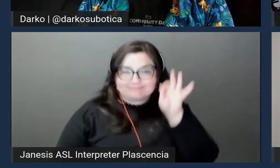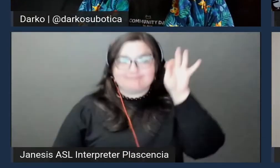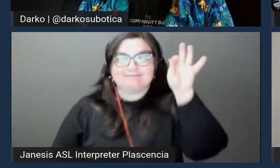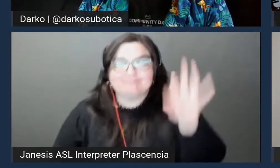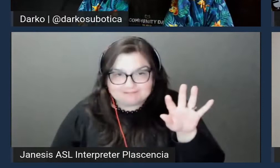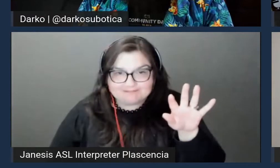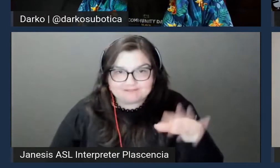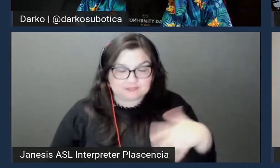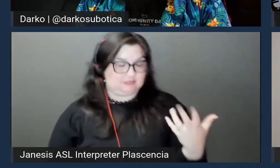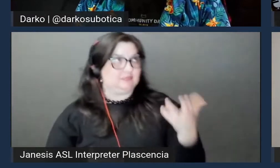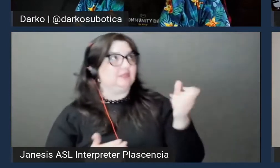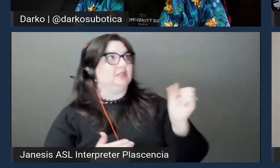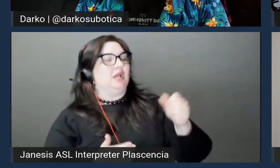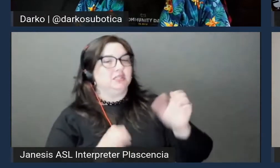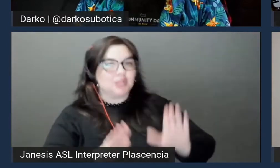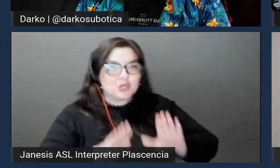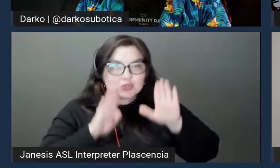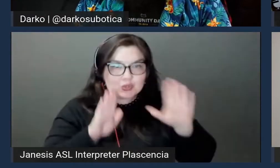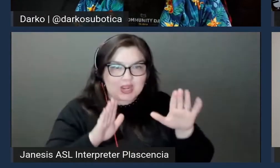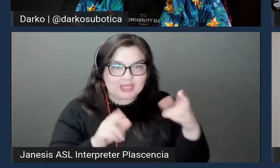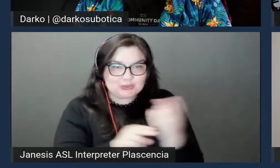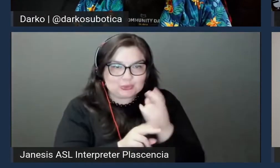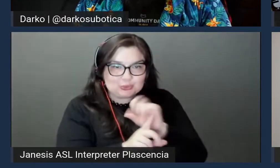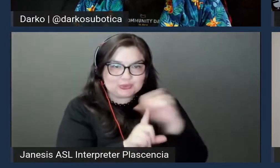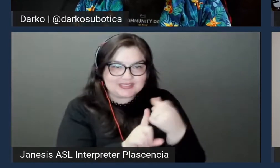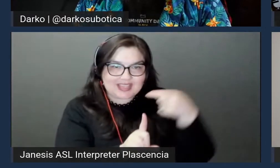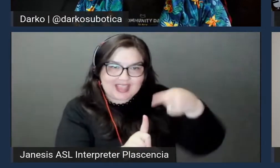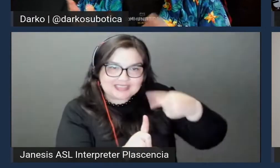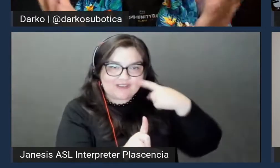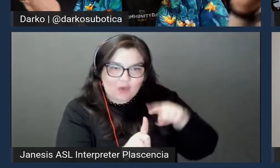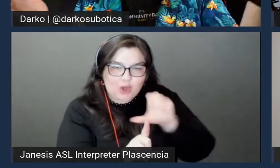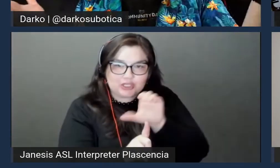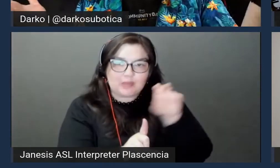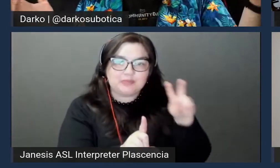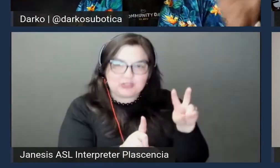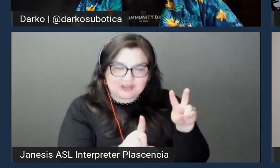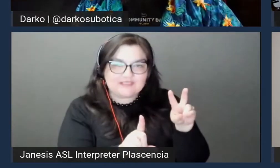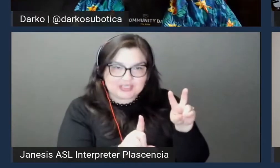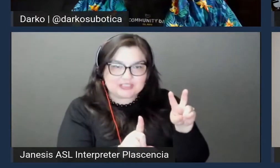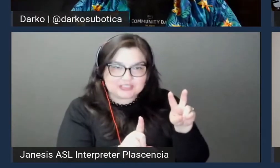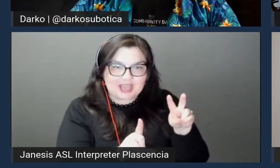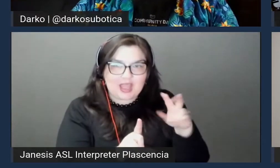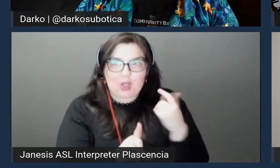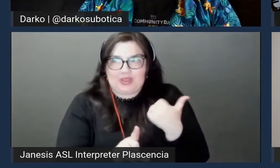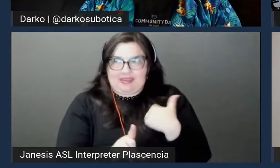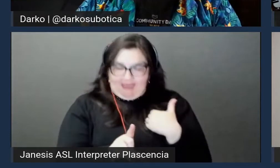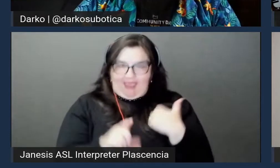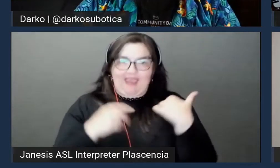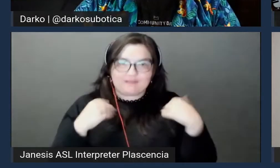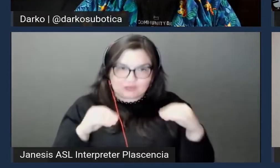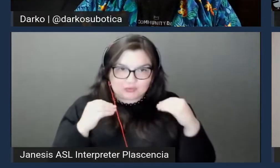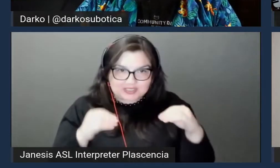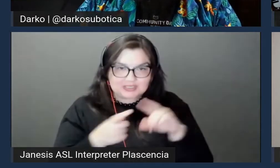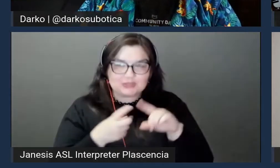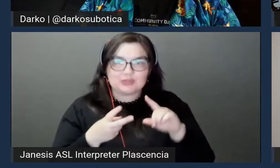That's a great use case. So this is a perfect use case for computer vision. We have some retail and a quick-serve restaurant customers